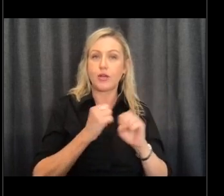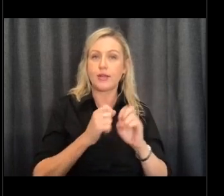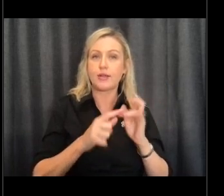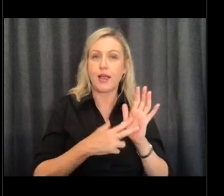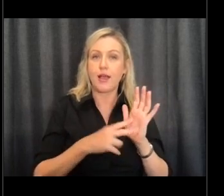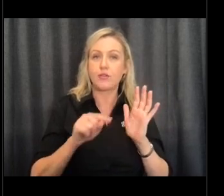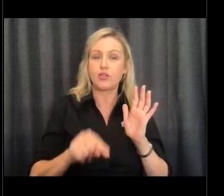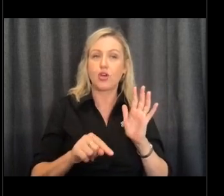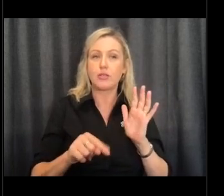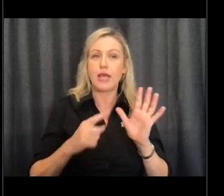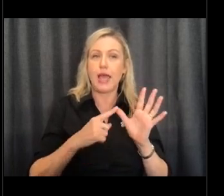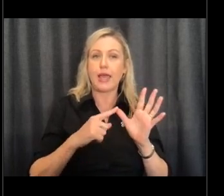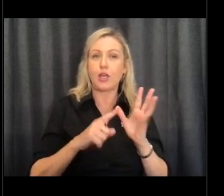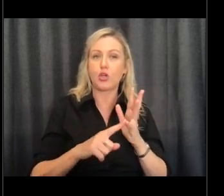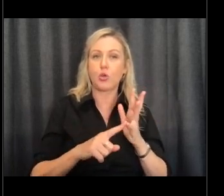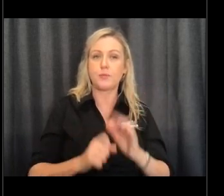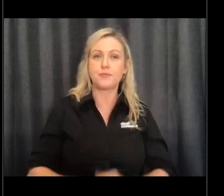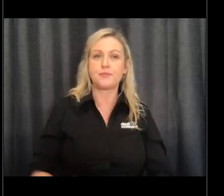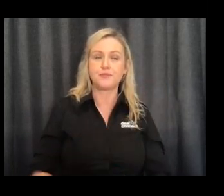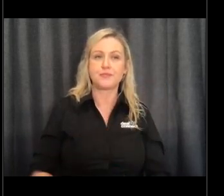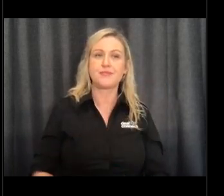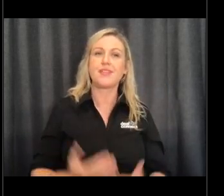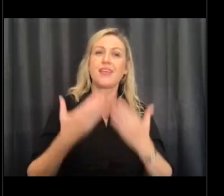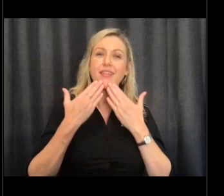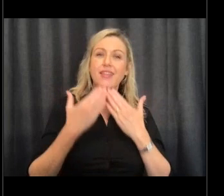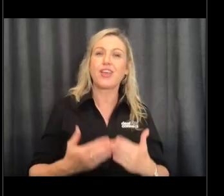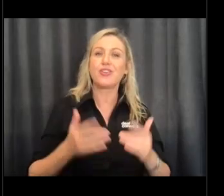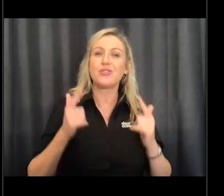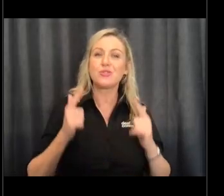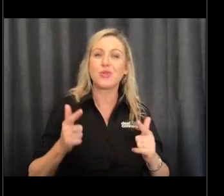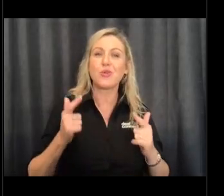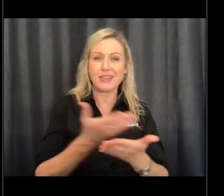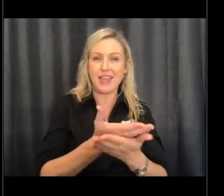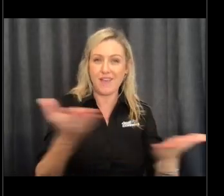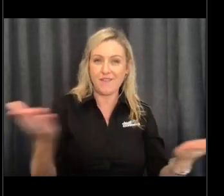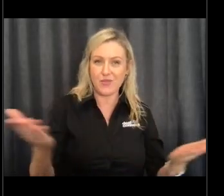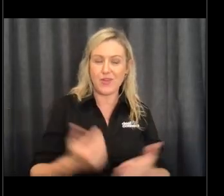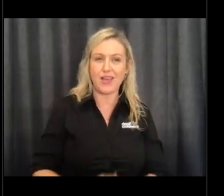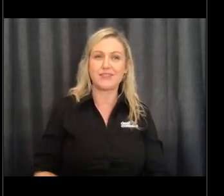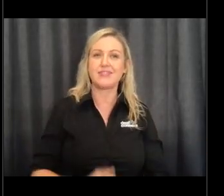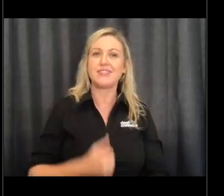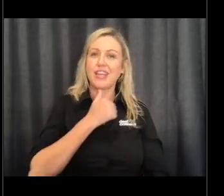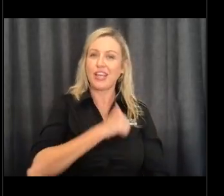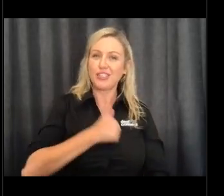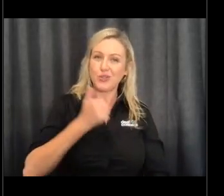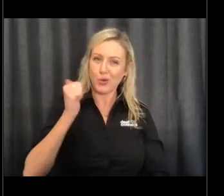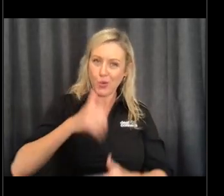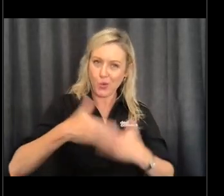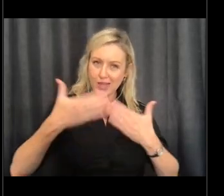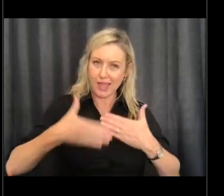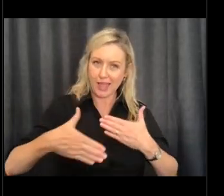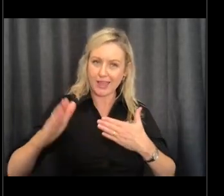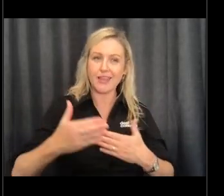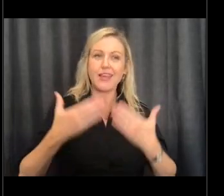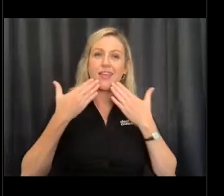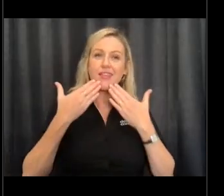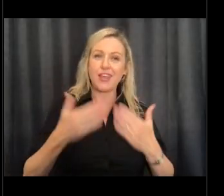Have a nice rest of your day and thank you again, Paul.